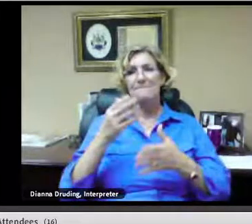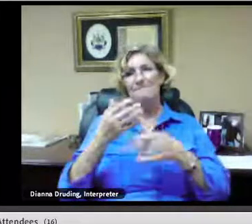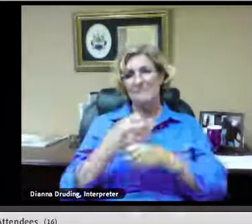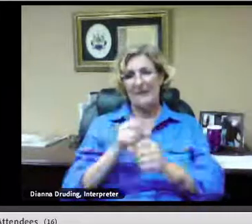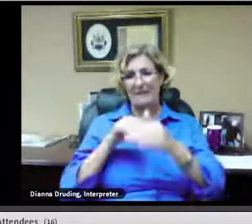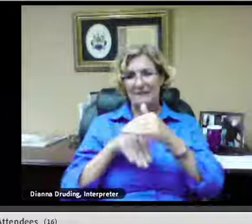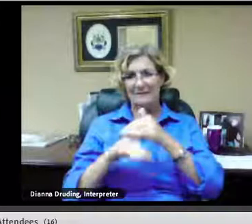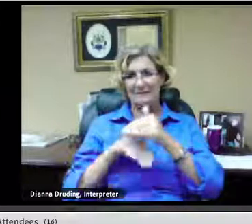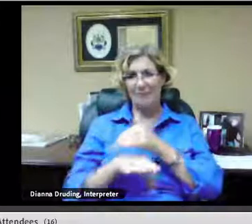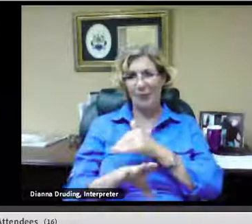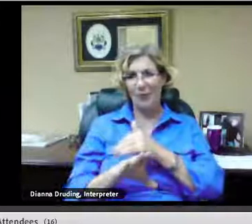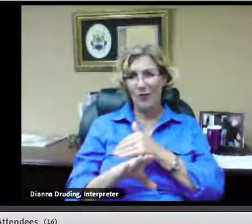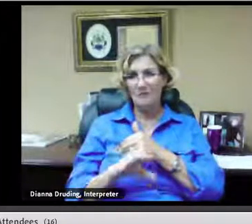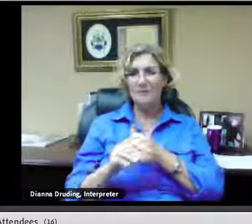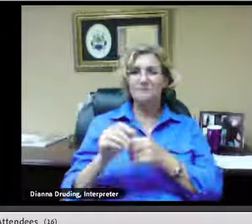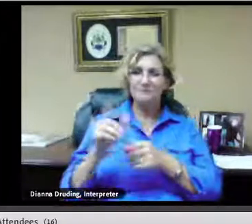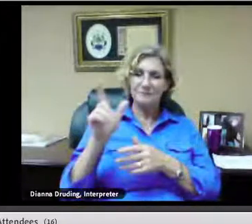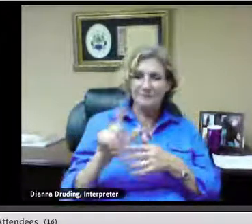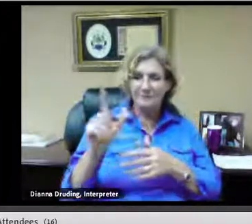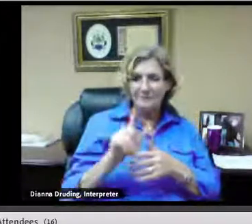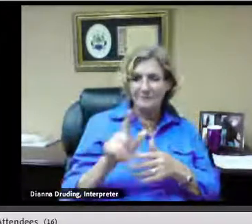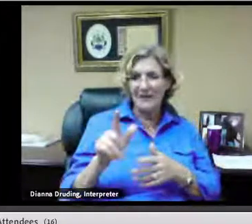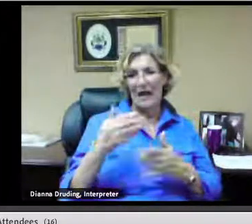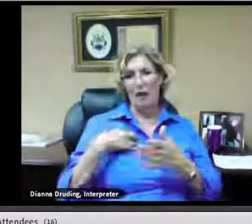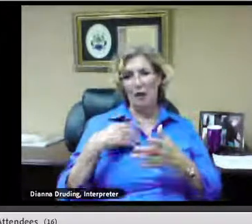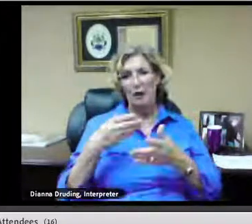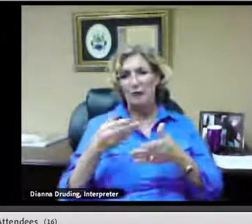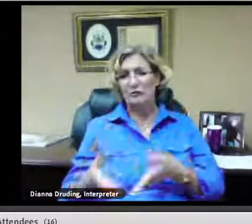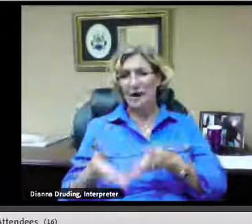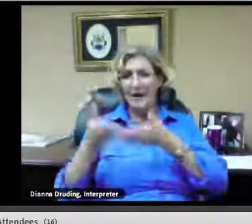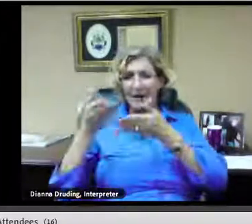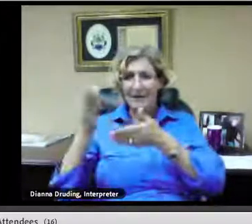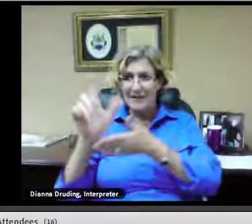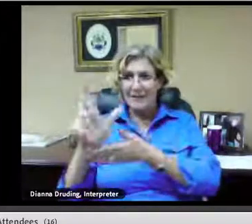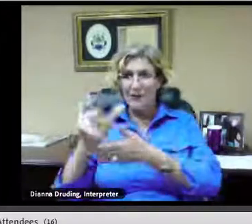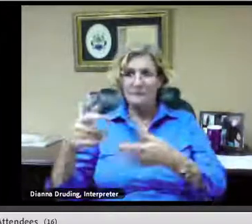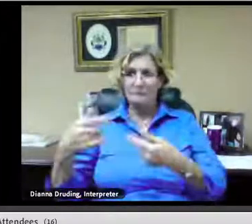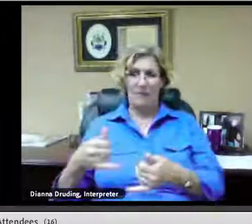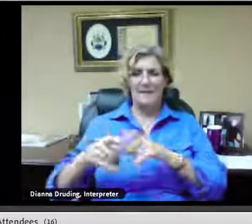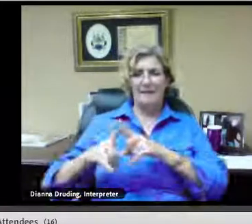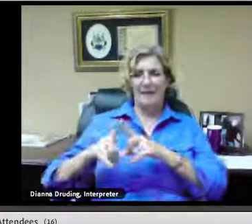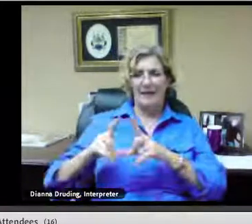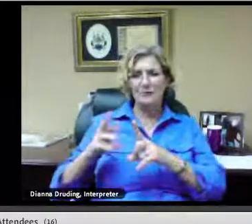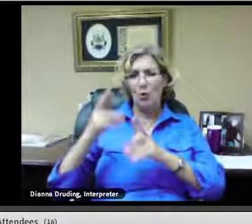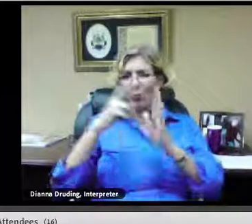and that's really where we're going here, full participation, that we're not discriminating against, that we're not, you know,